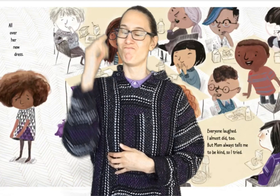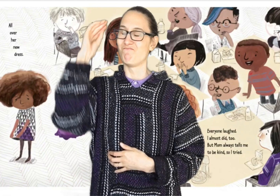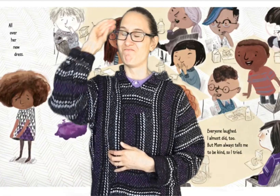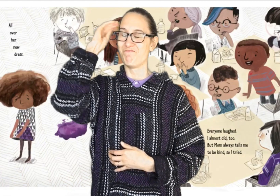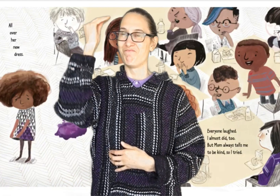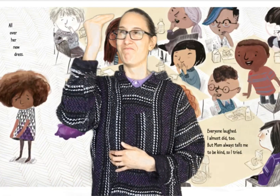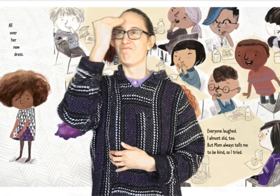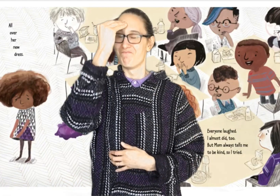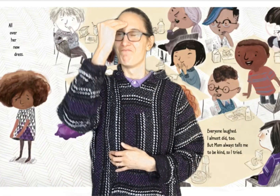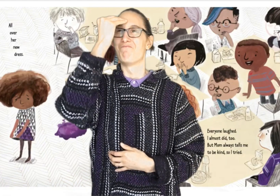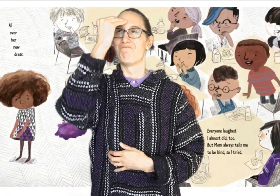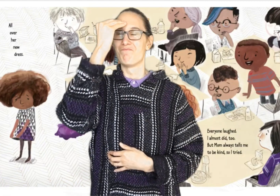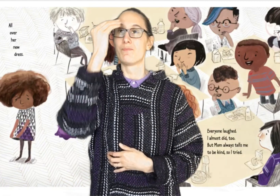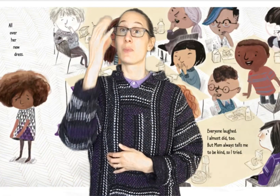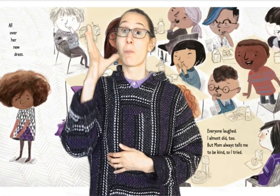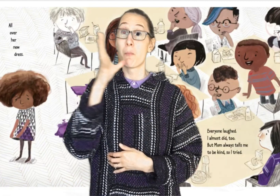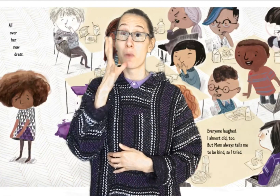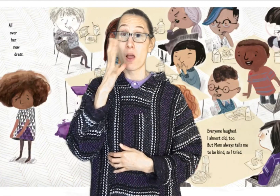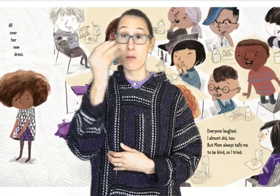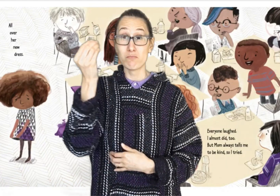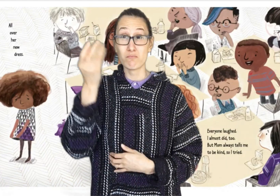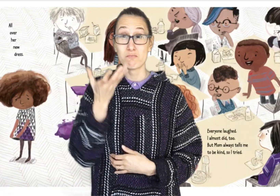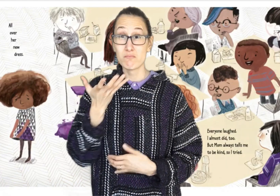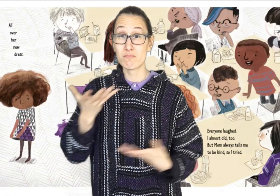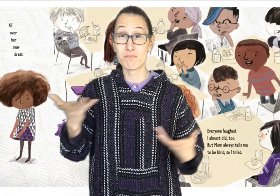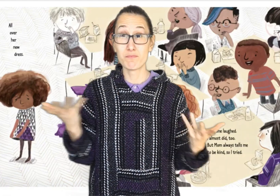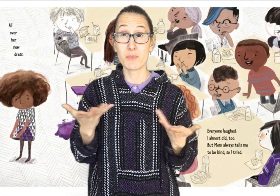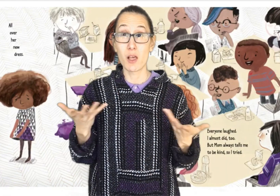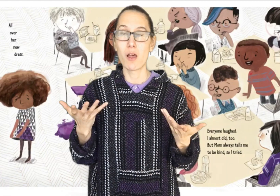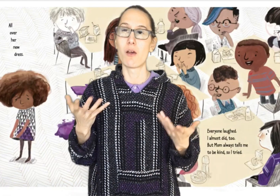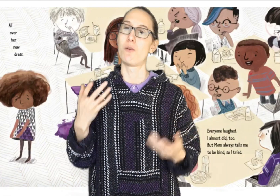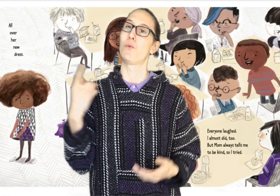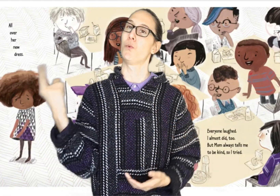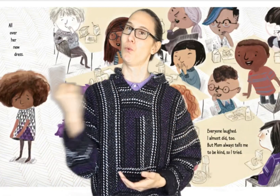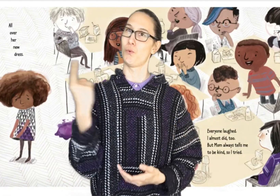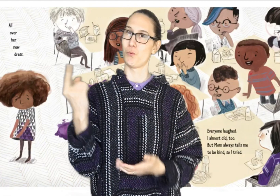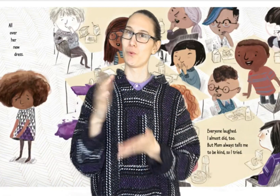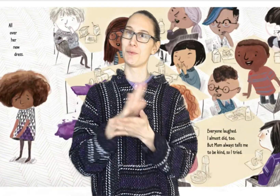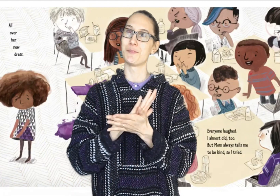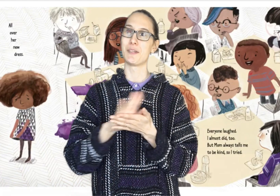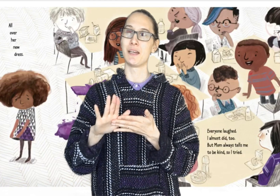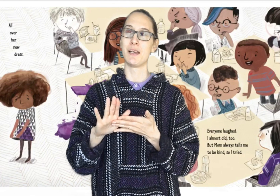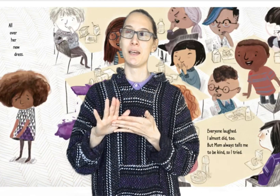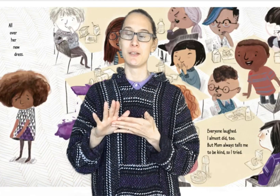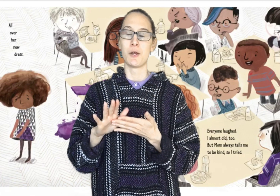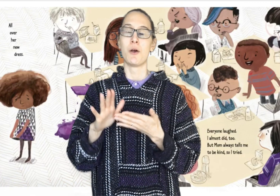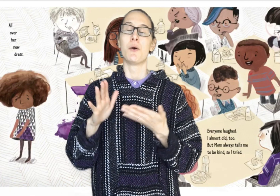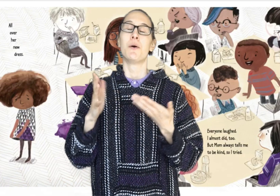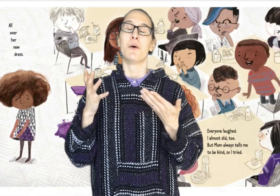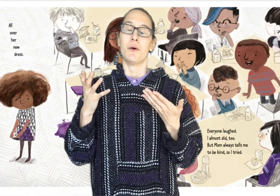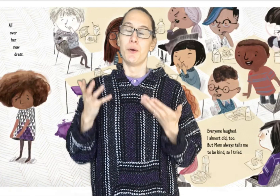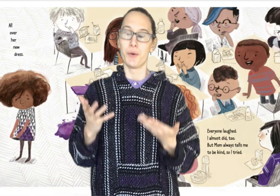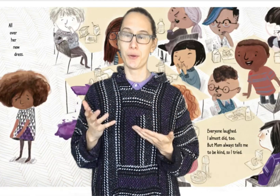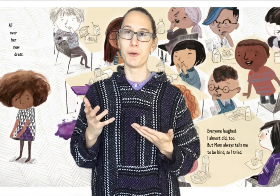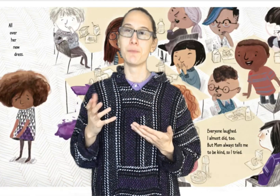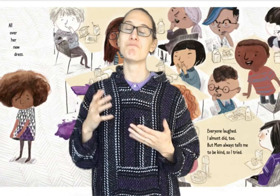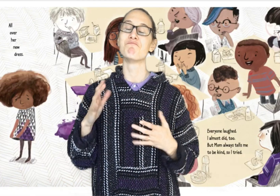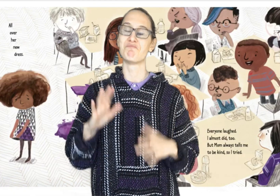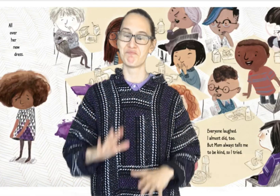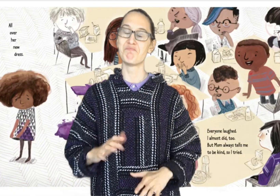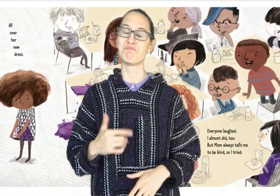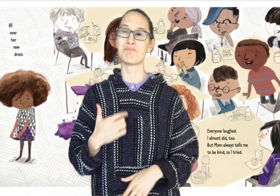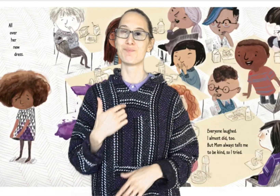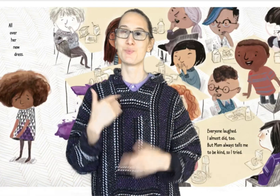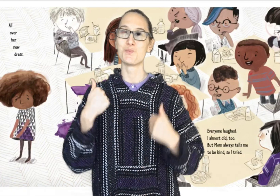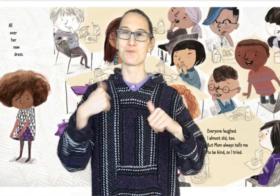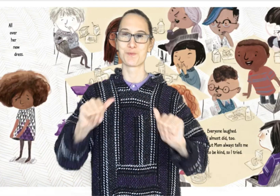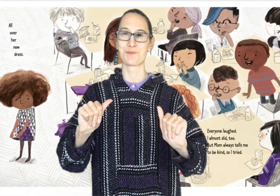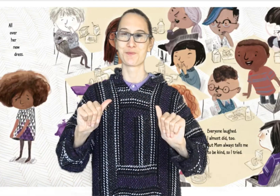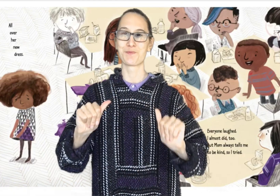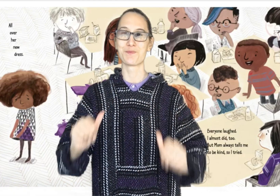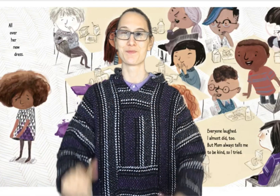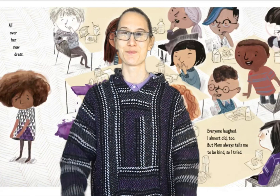But Mom always tells me to be kind, so I tried